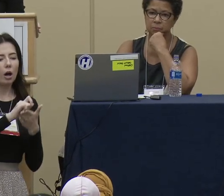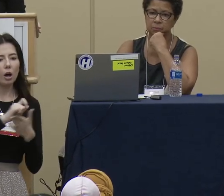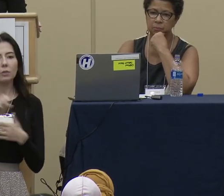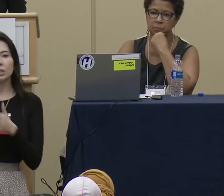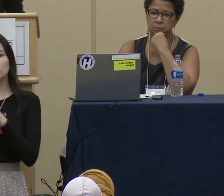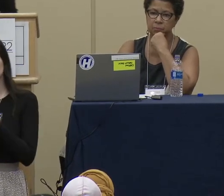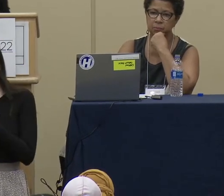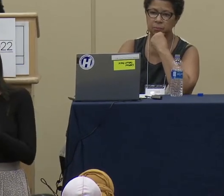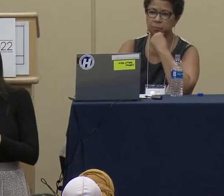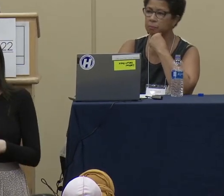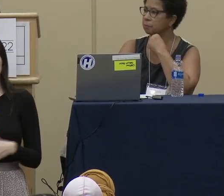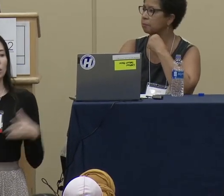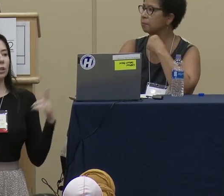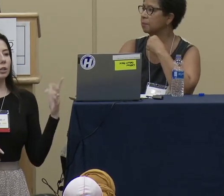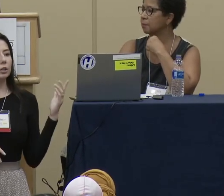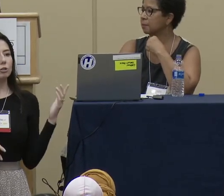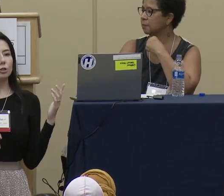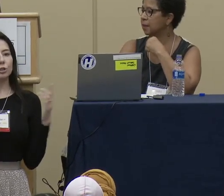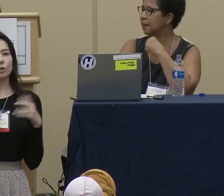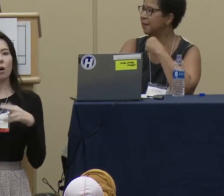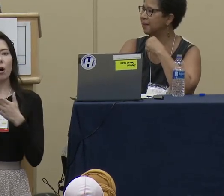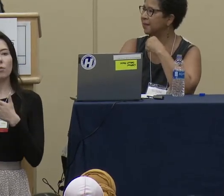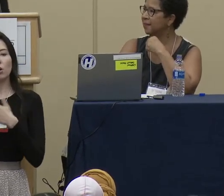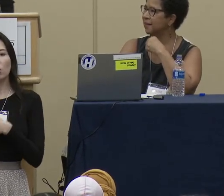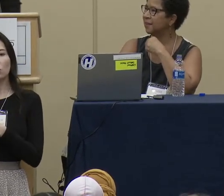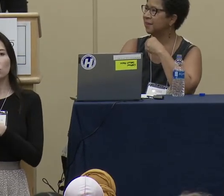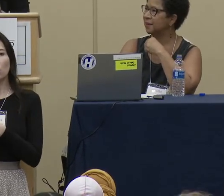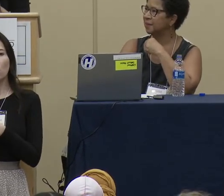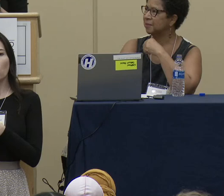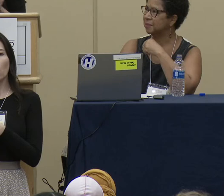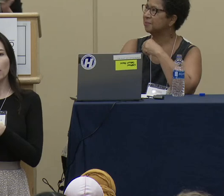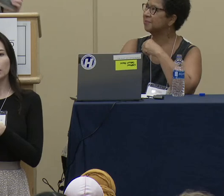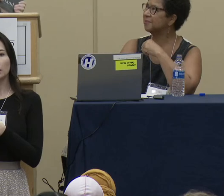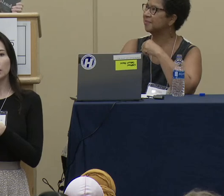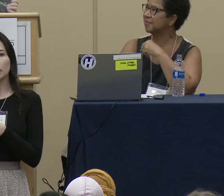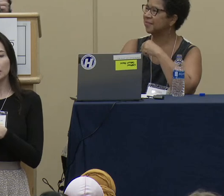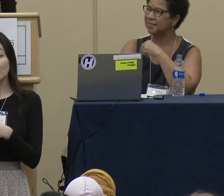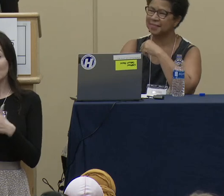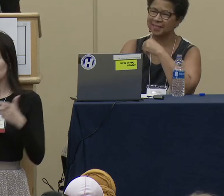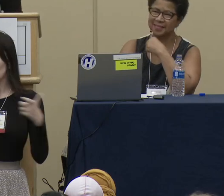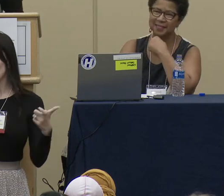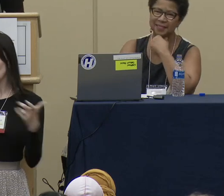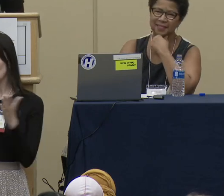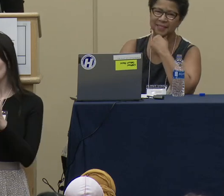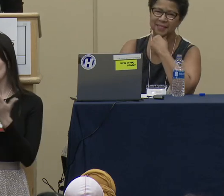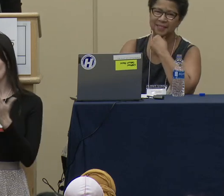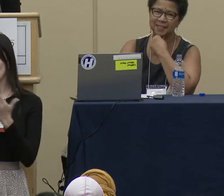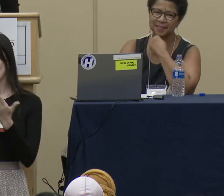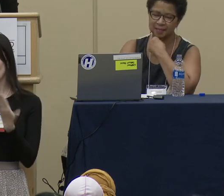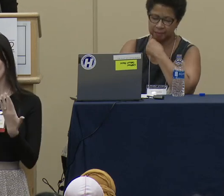is an author, activist, and scholar. She's the author of "Eslanda," the large and unconventional -- the large